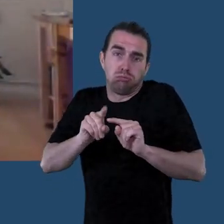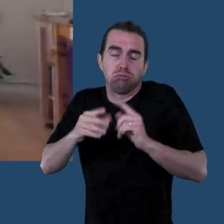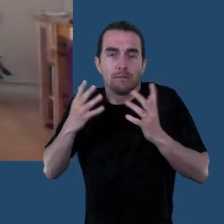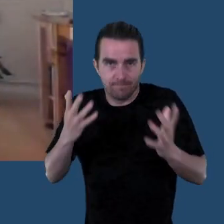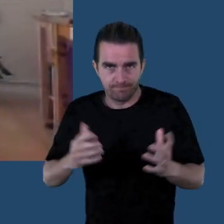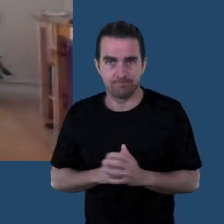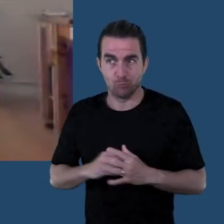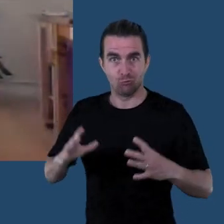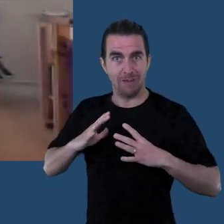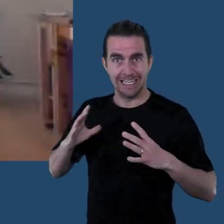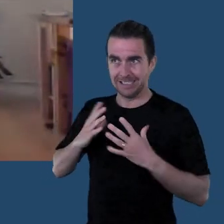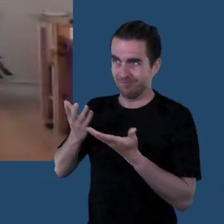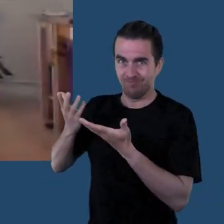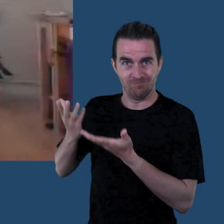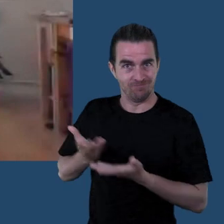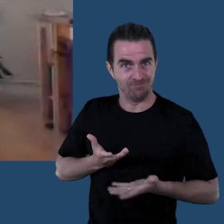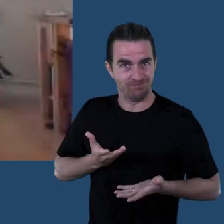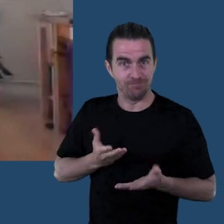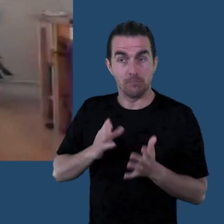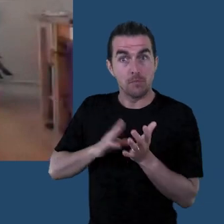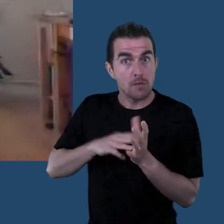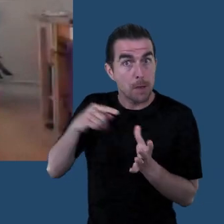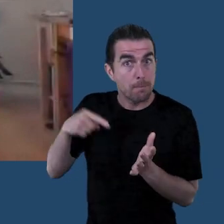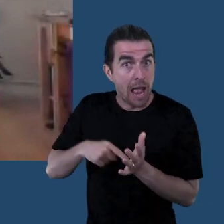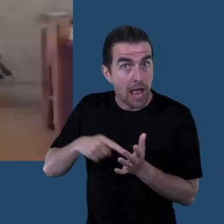But let's meet our scientist for the day! Matt, are you there?